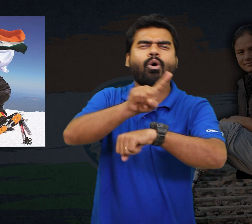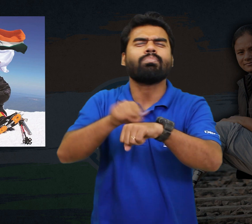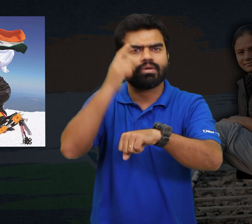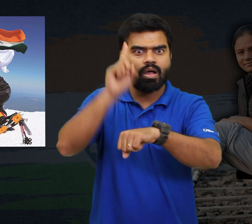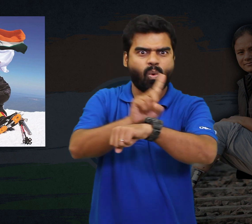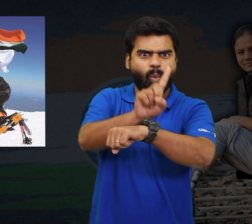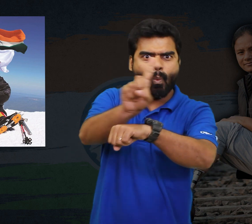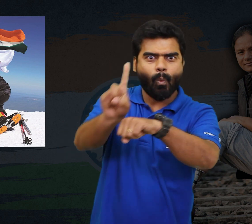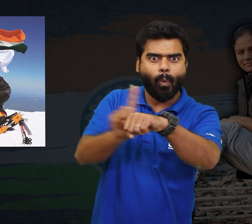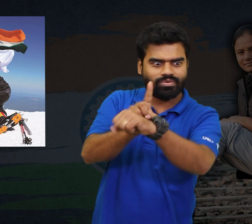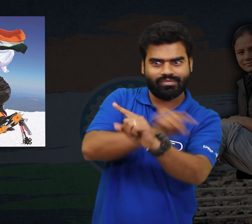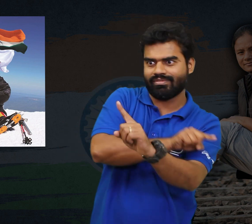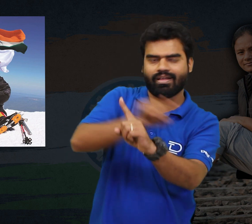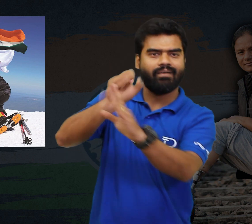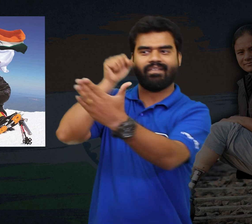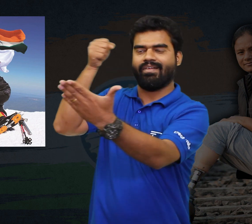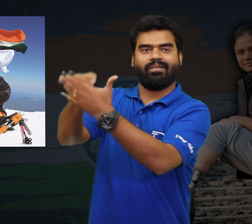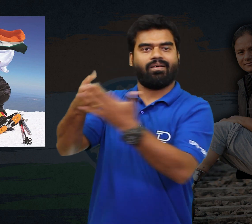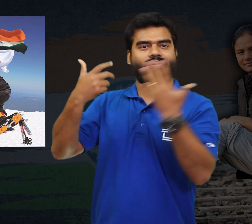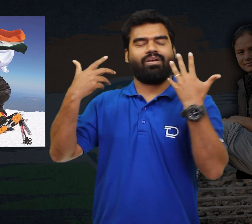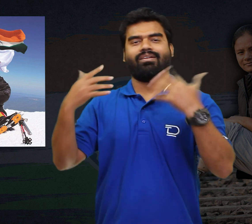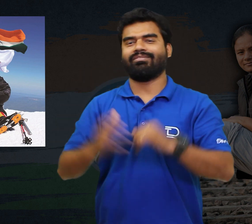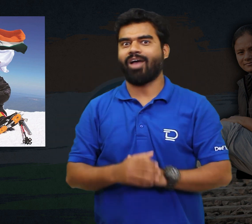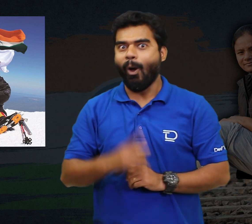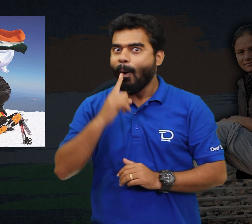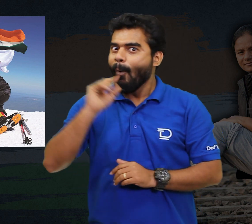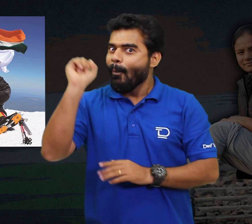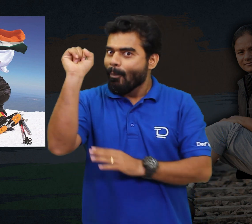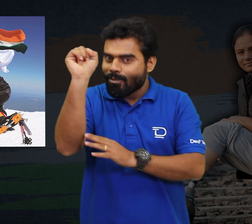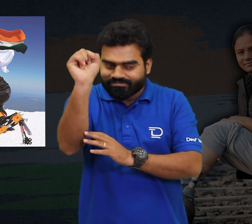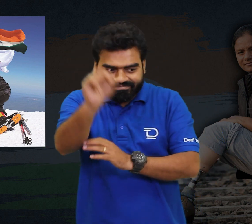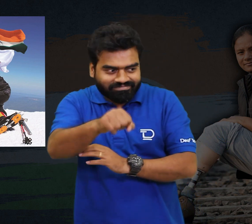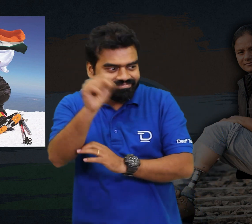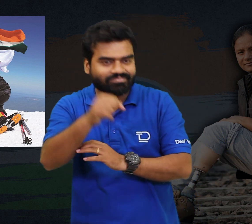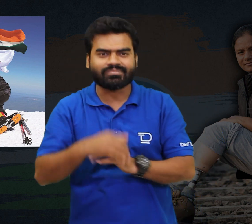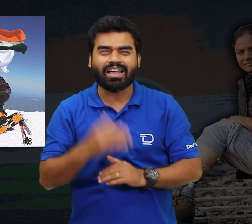And after one hour she was at the top of the world.